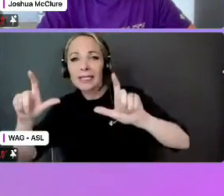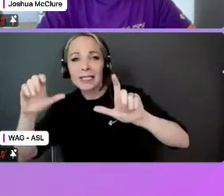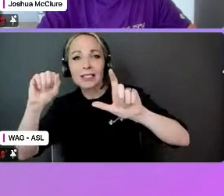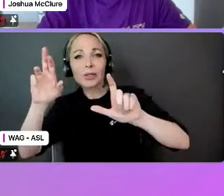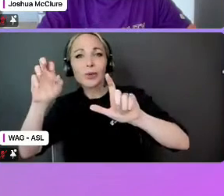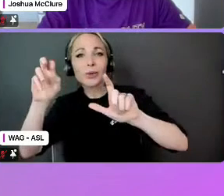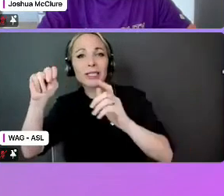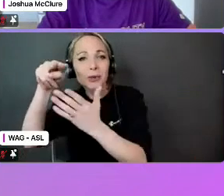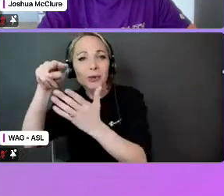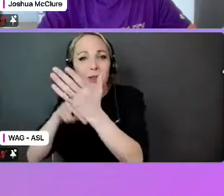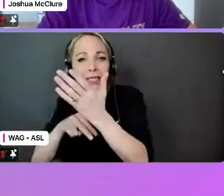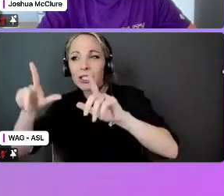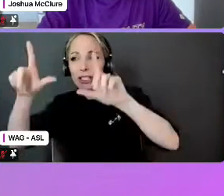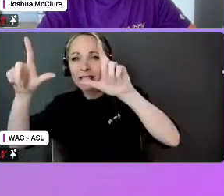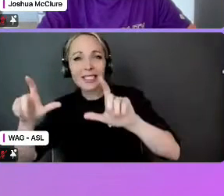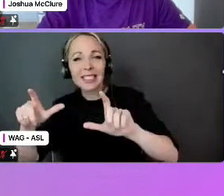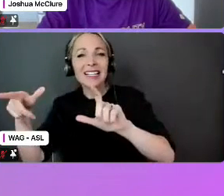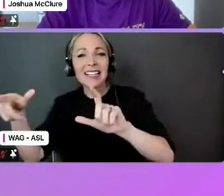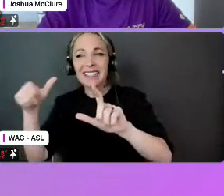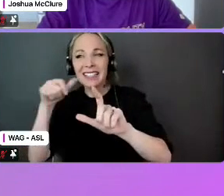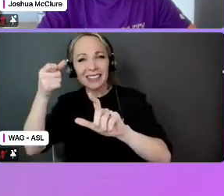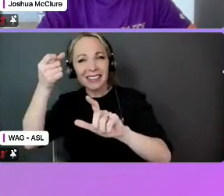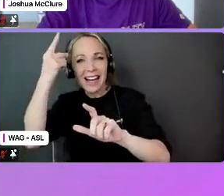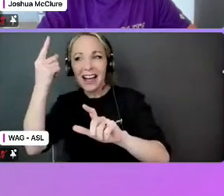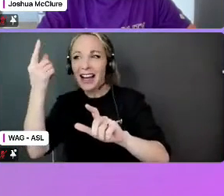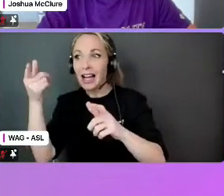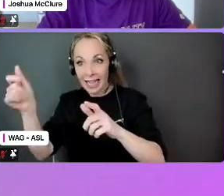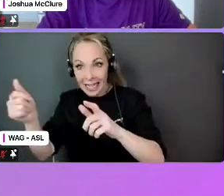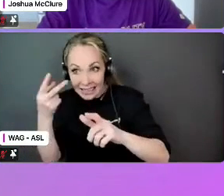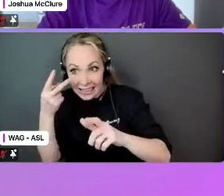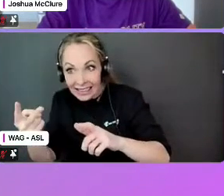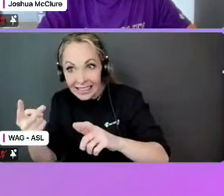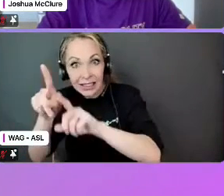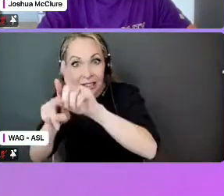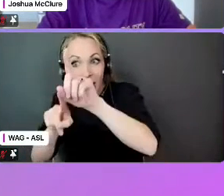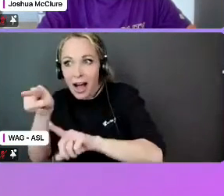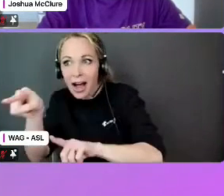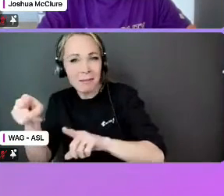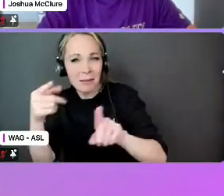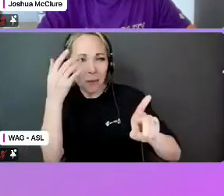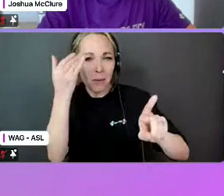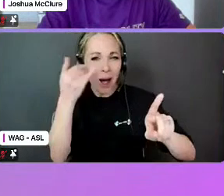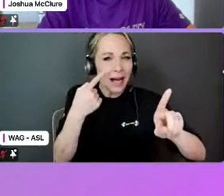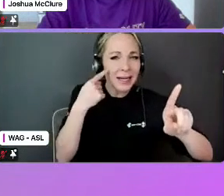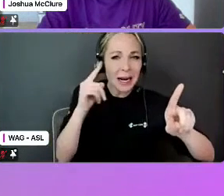cognitive impairments will be using screen readers, and they may not understand why the star isn't announced if